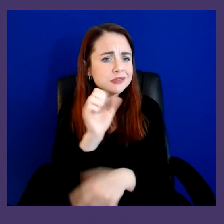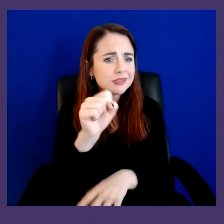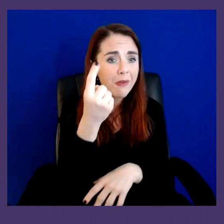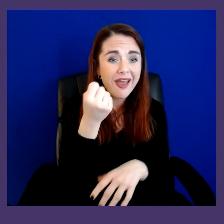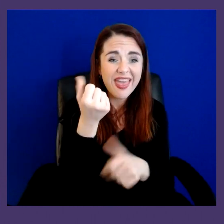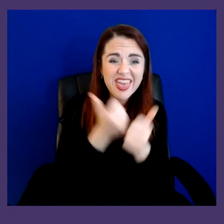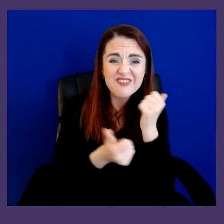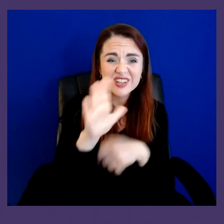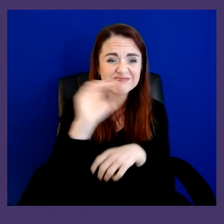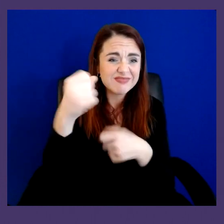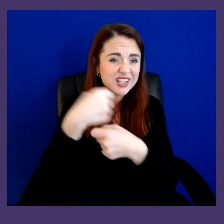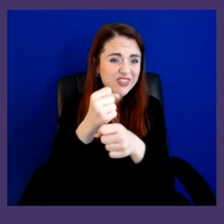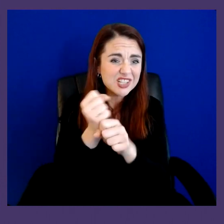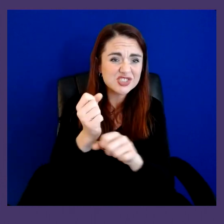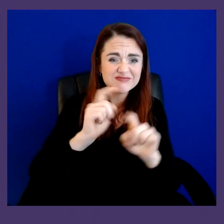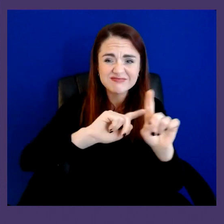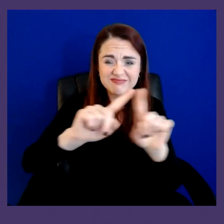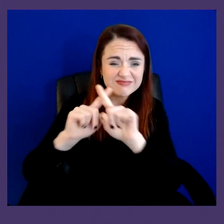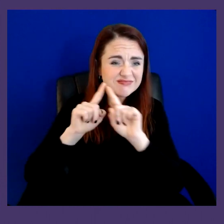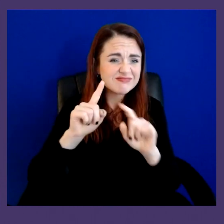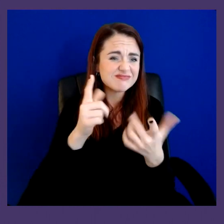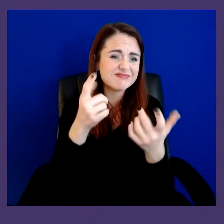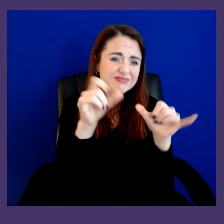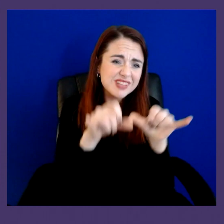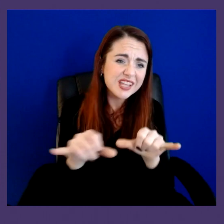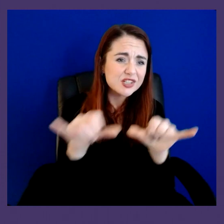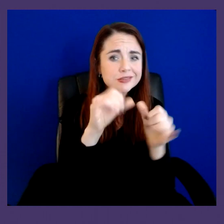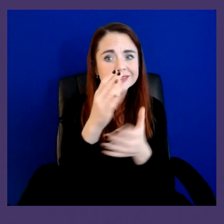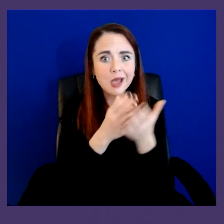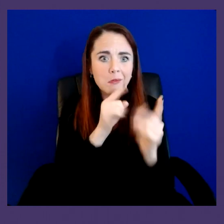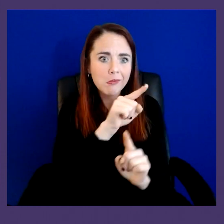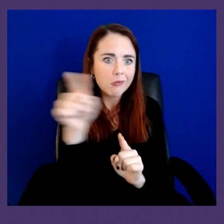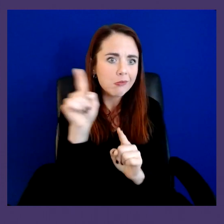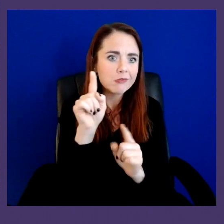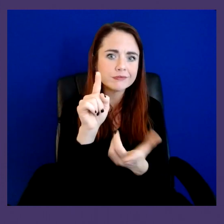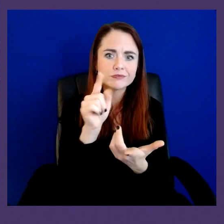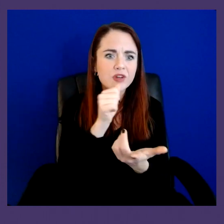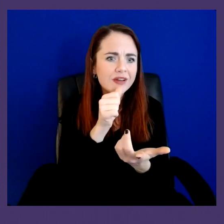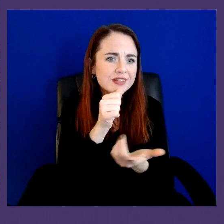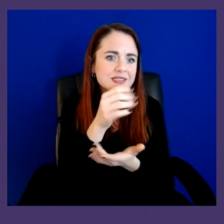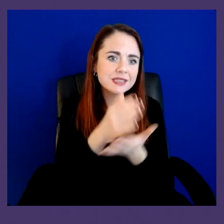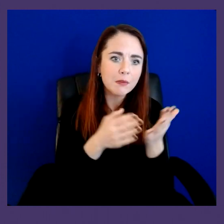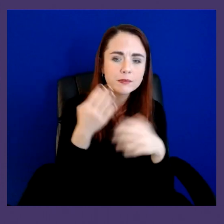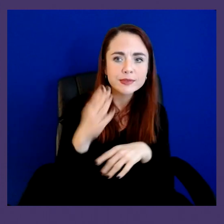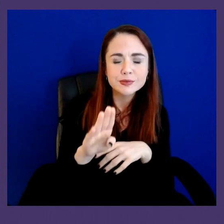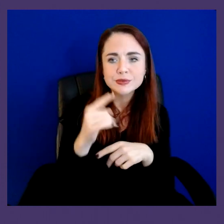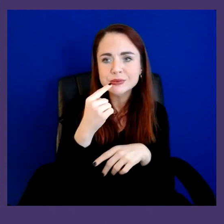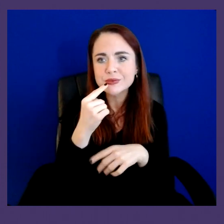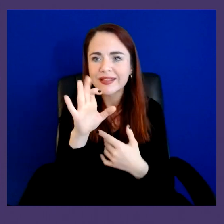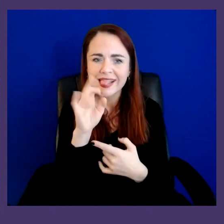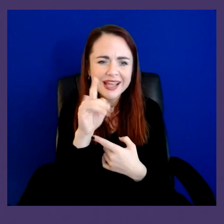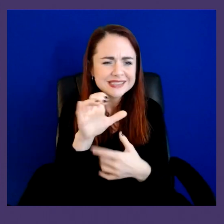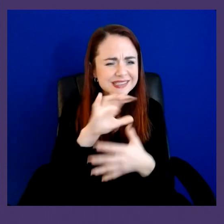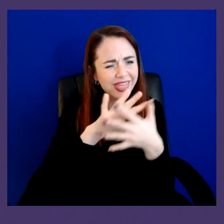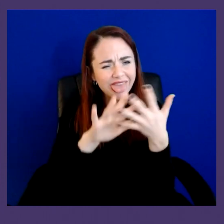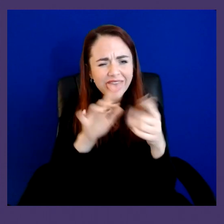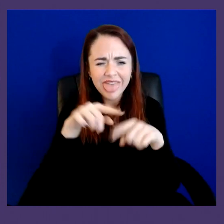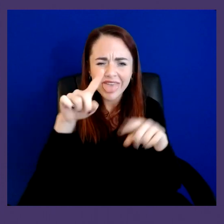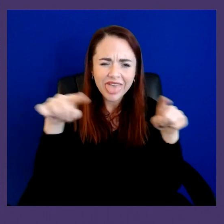a different protocol, some proprietary protocols, some Bluetooth Classic, and it just makes for a lot of confusion in